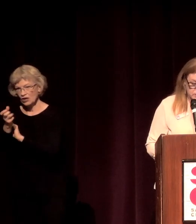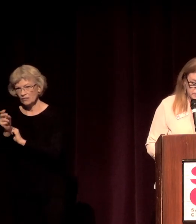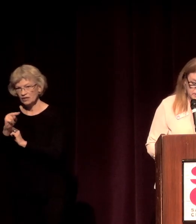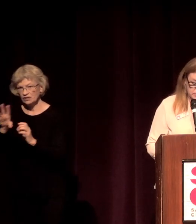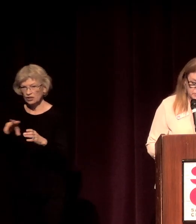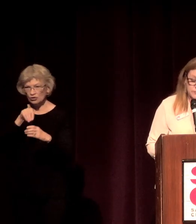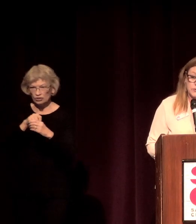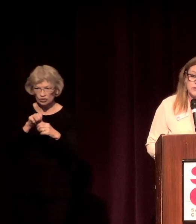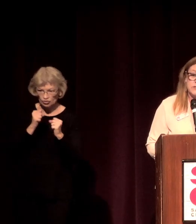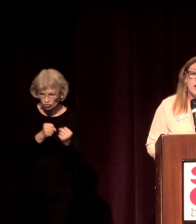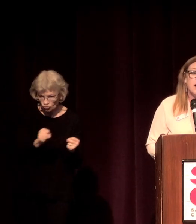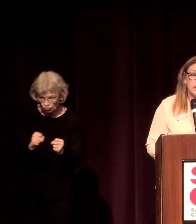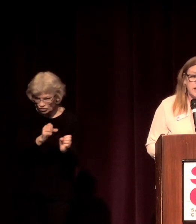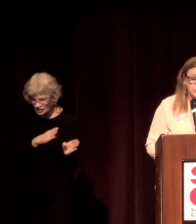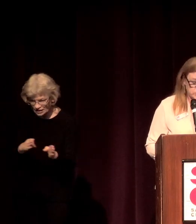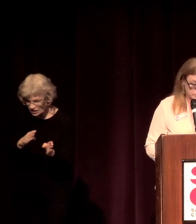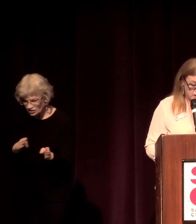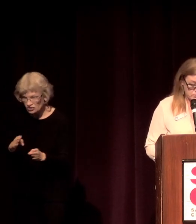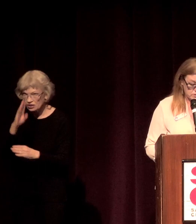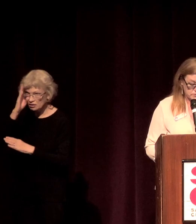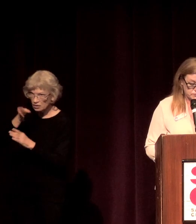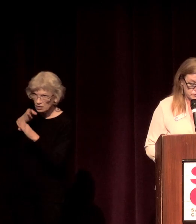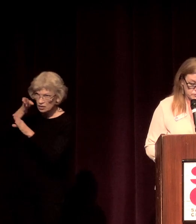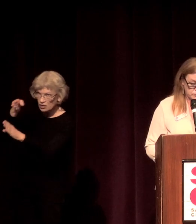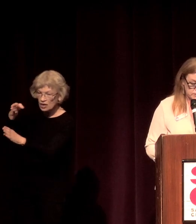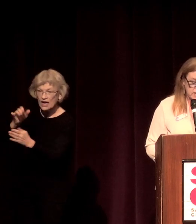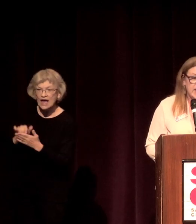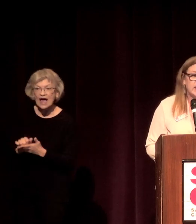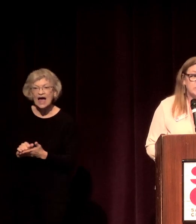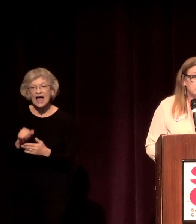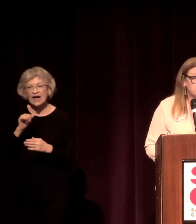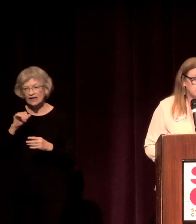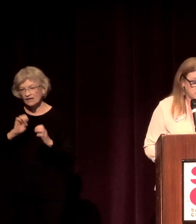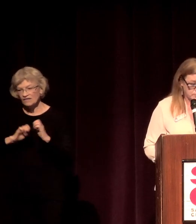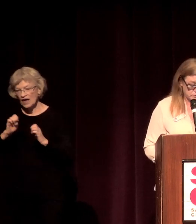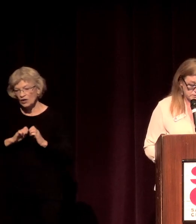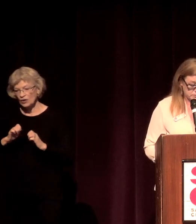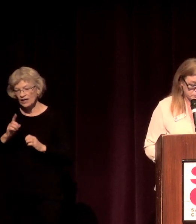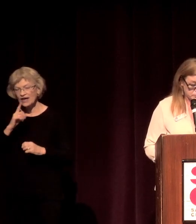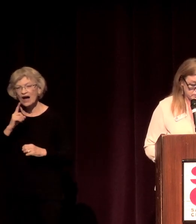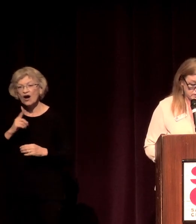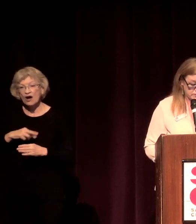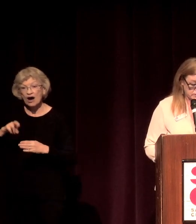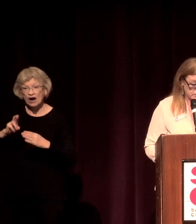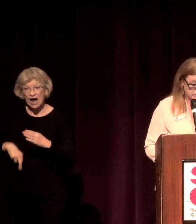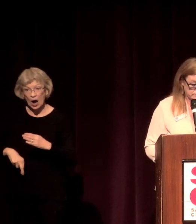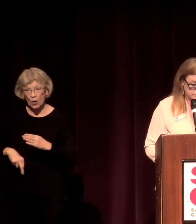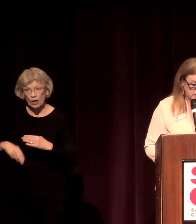self-evaluation for accreditation, updating our mission, strategic directions, and integrating our planet with